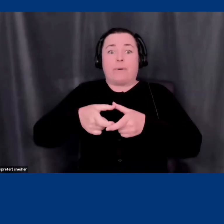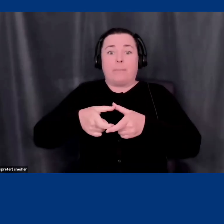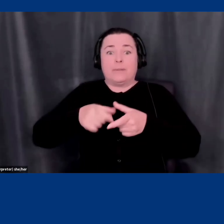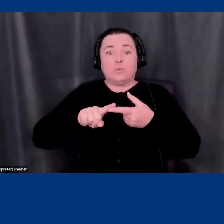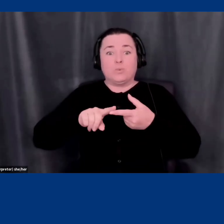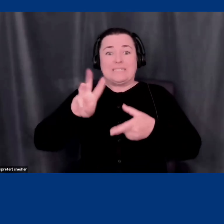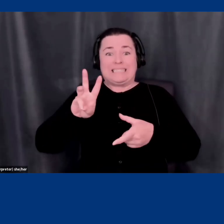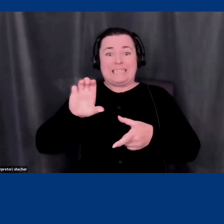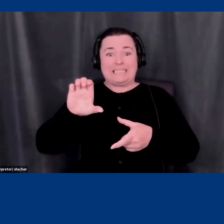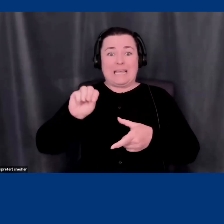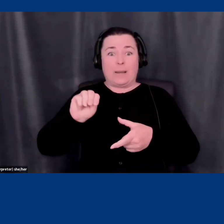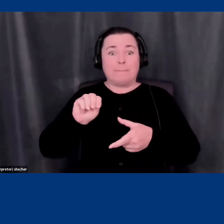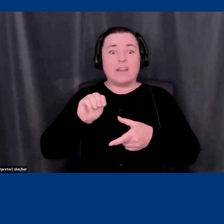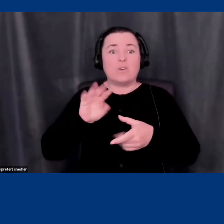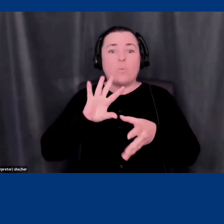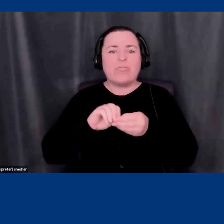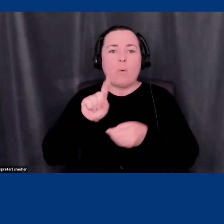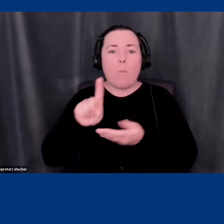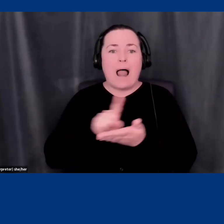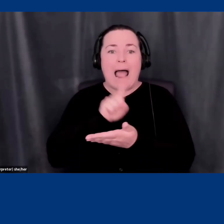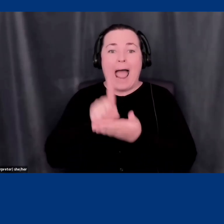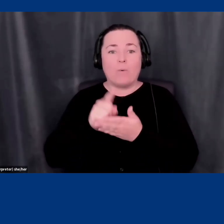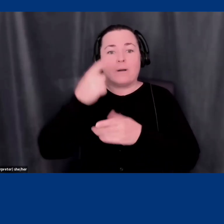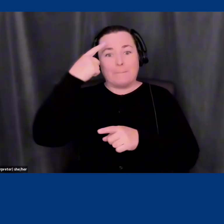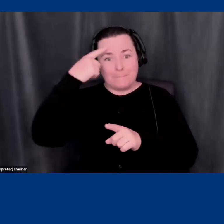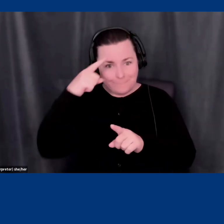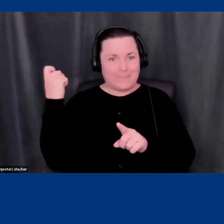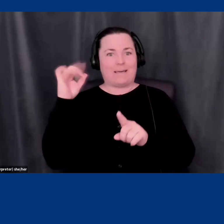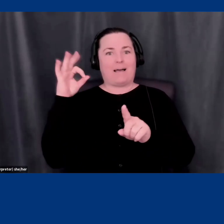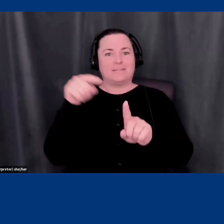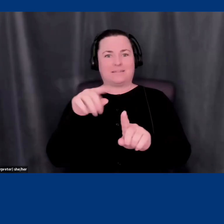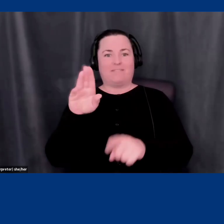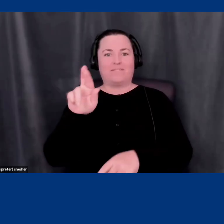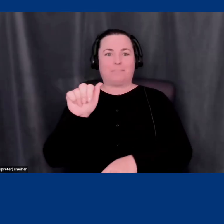an hour because of her. She also let me know that I